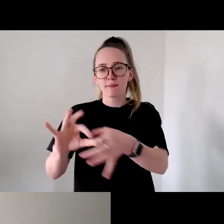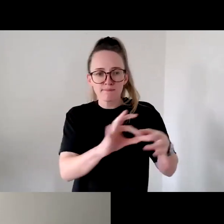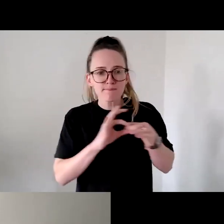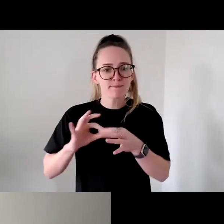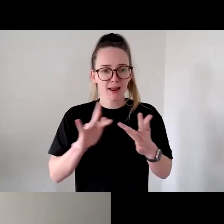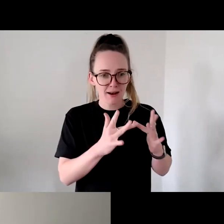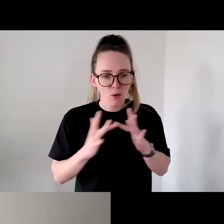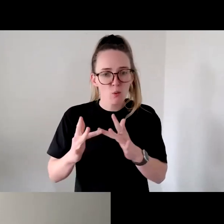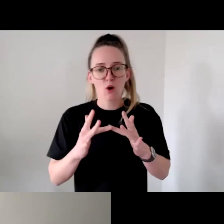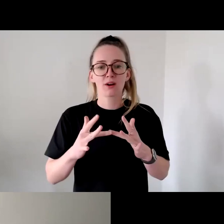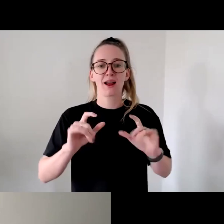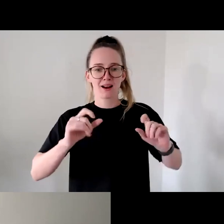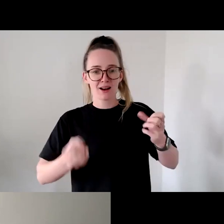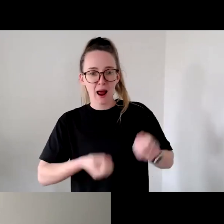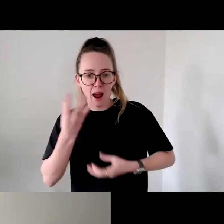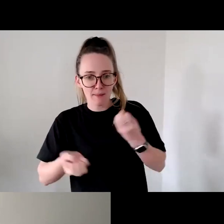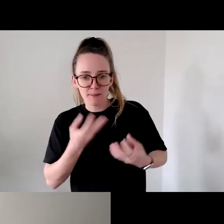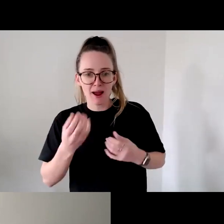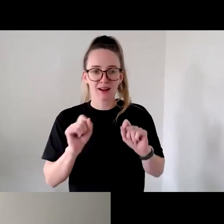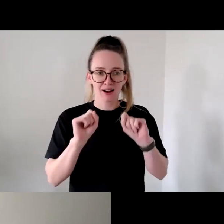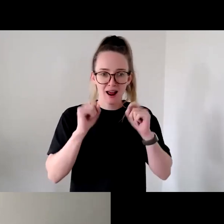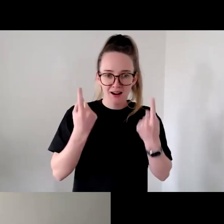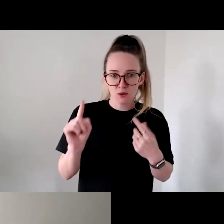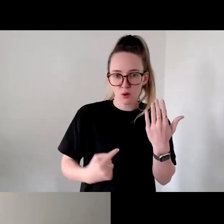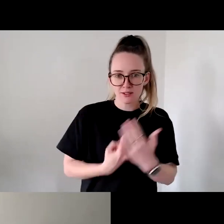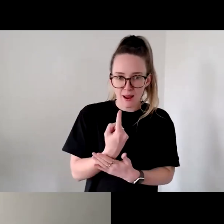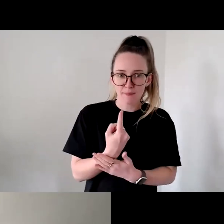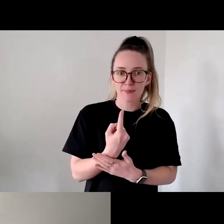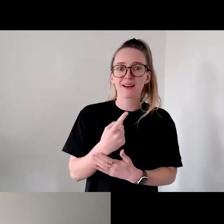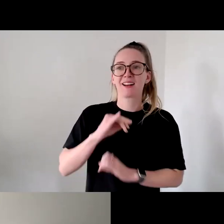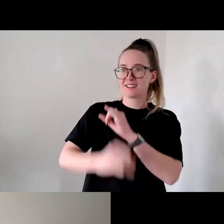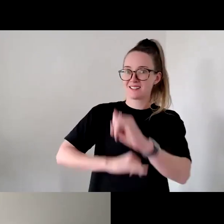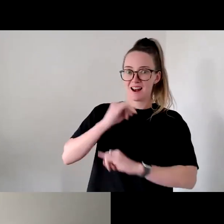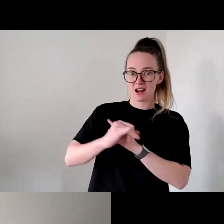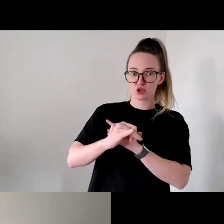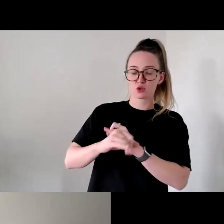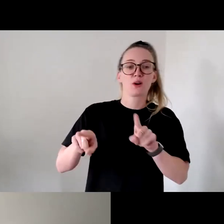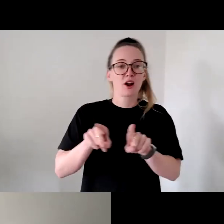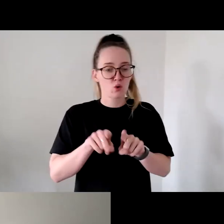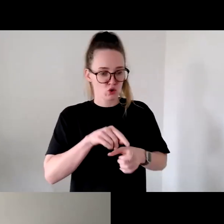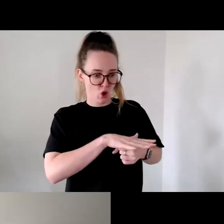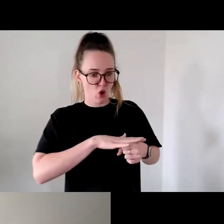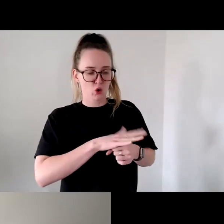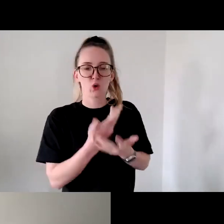what was happening in the global industry, but also locally, what had been taking place.